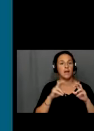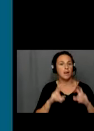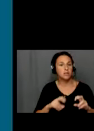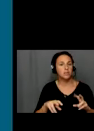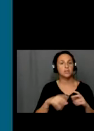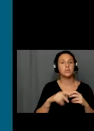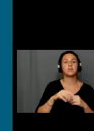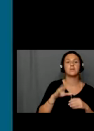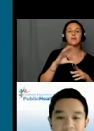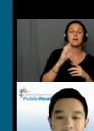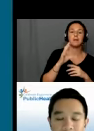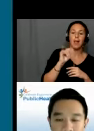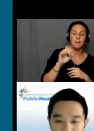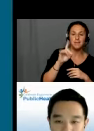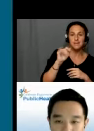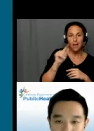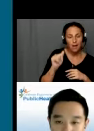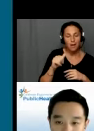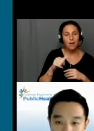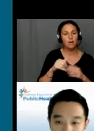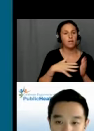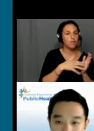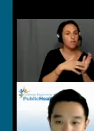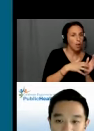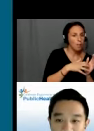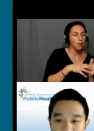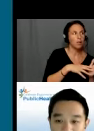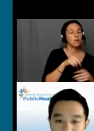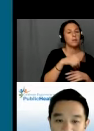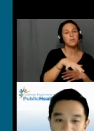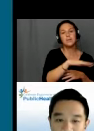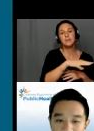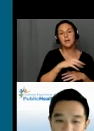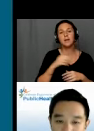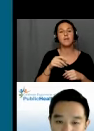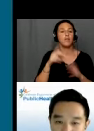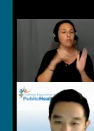climate data sets to identify climate, vulnerable municipalities, researching the impact of extreme